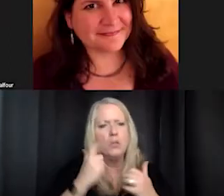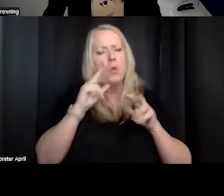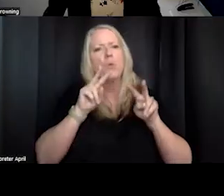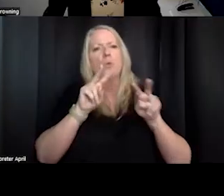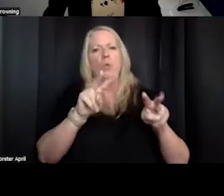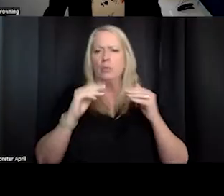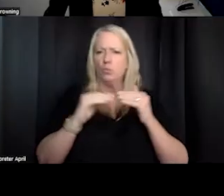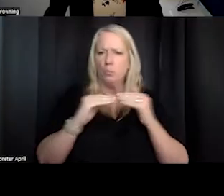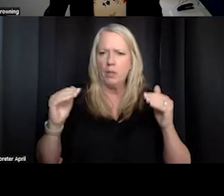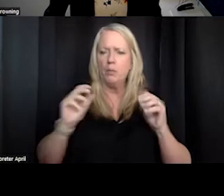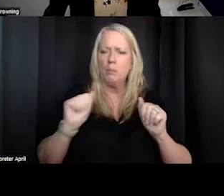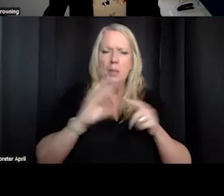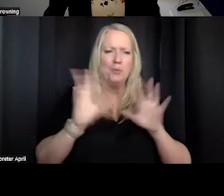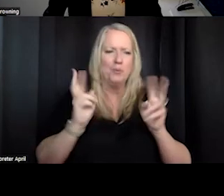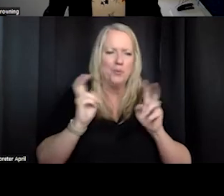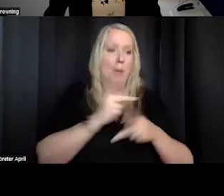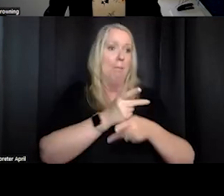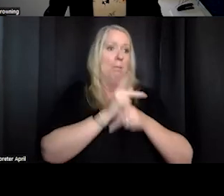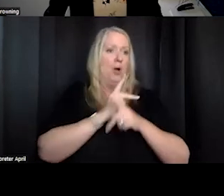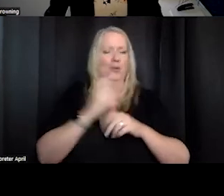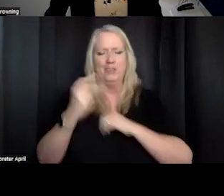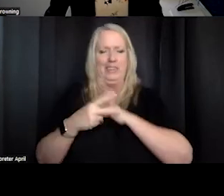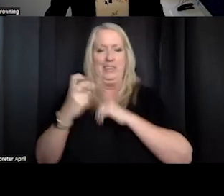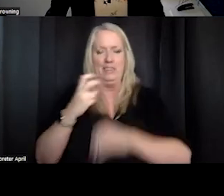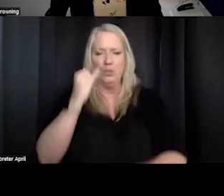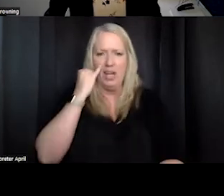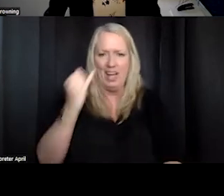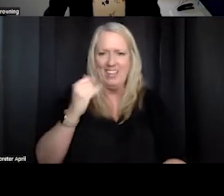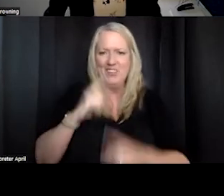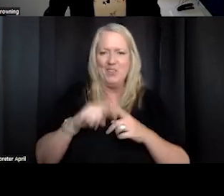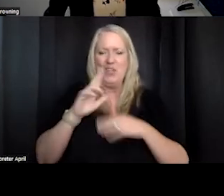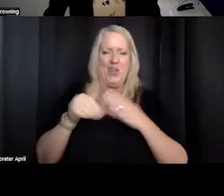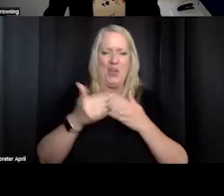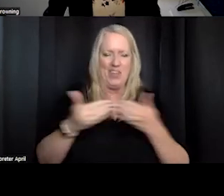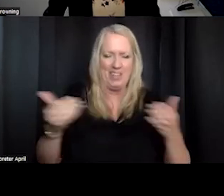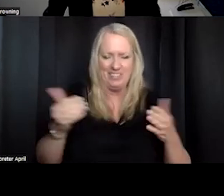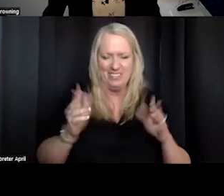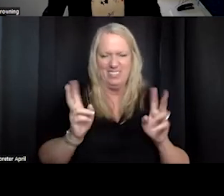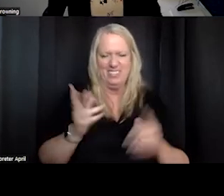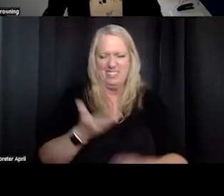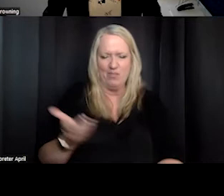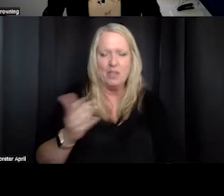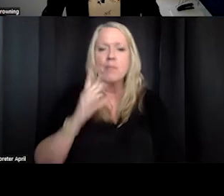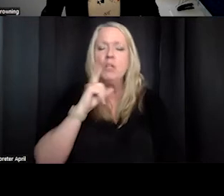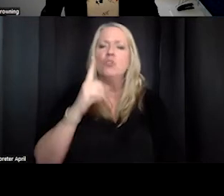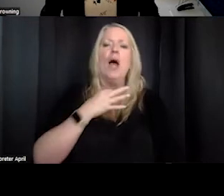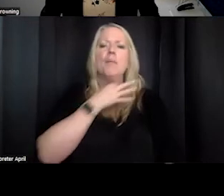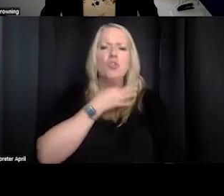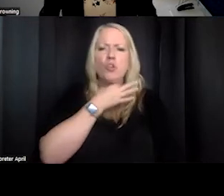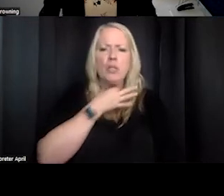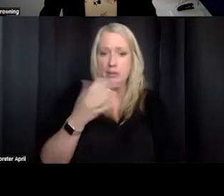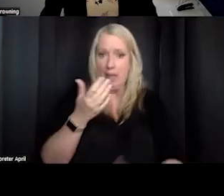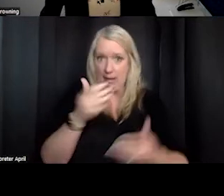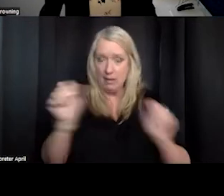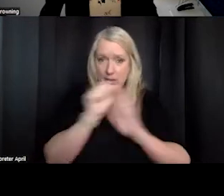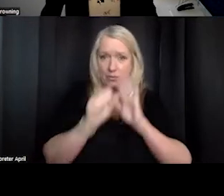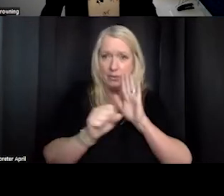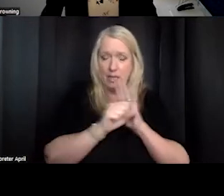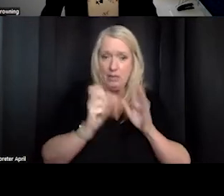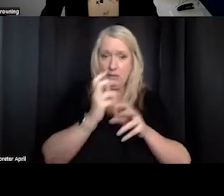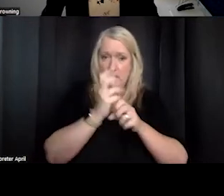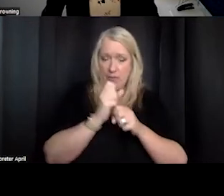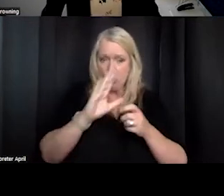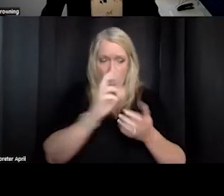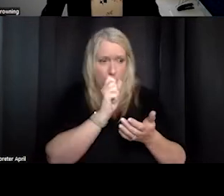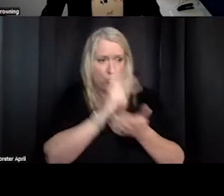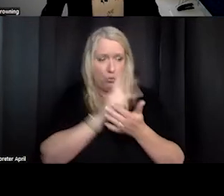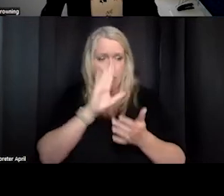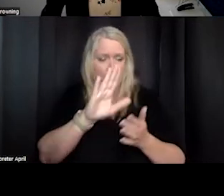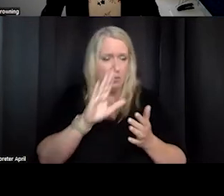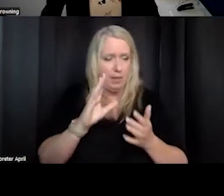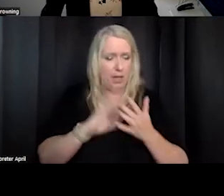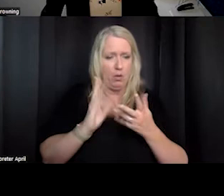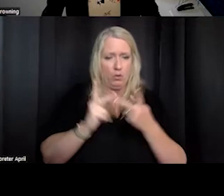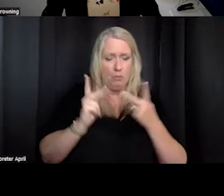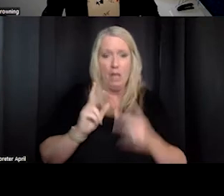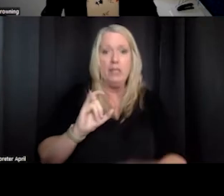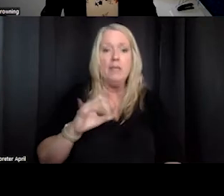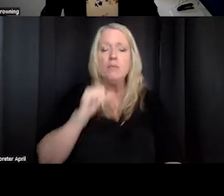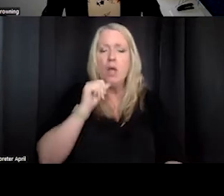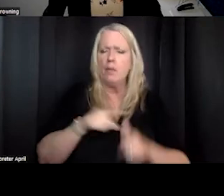BORROW AND STEAL. CURIOUS IF ANY STATE HAVE GOTTEN THEIR SPOT APPROVED YET. I THINK WE WOULD LOVE FOR